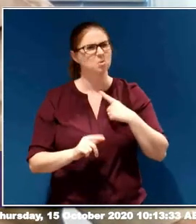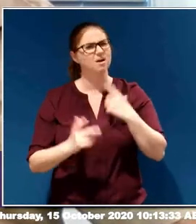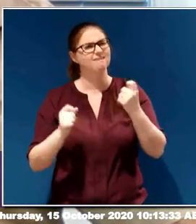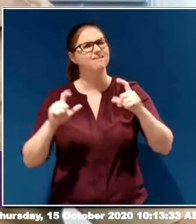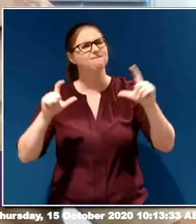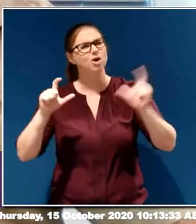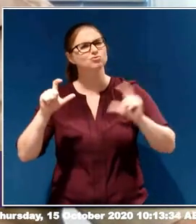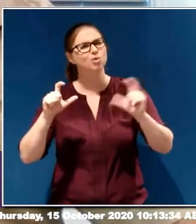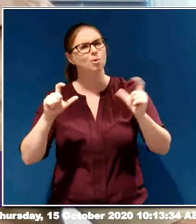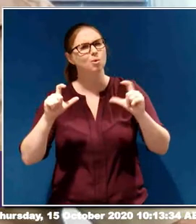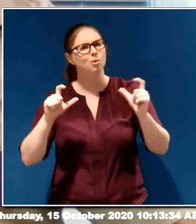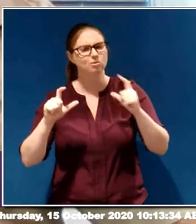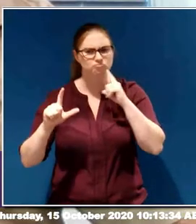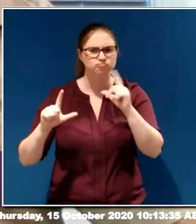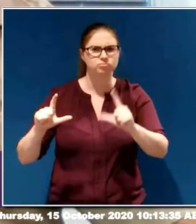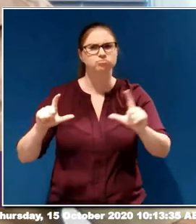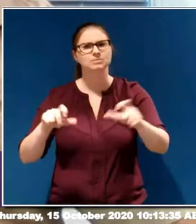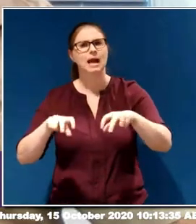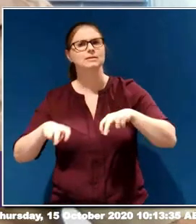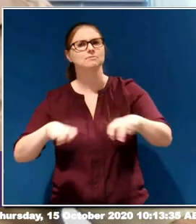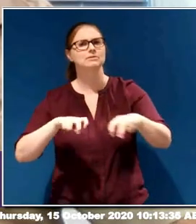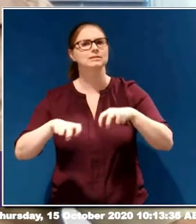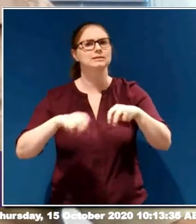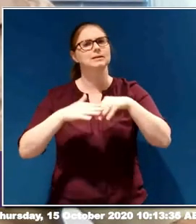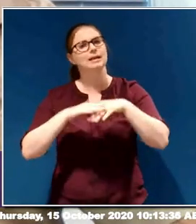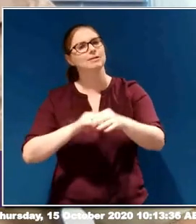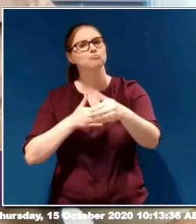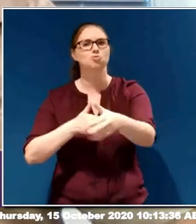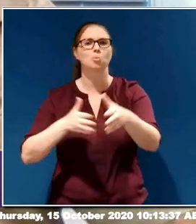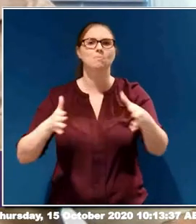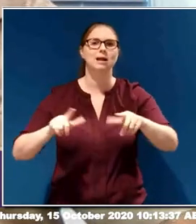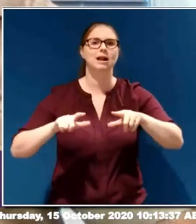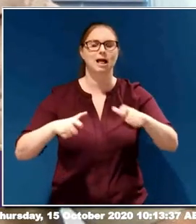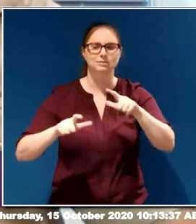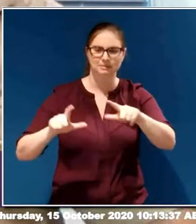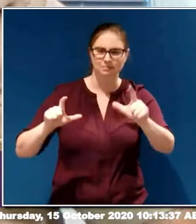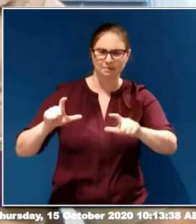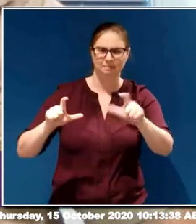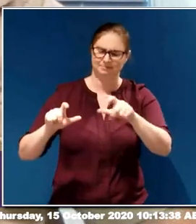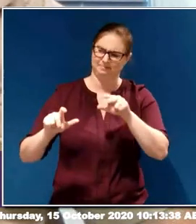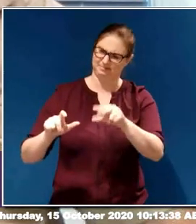that were done in the class. Alex, can you tell us about that?